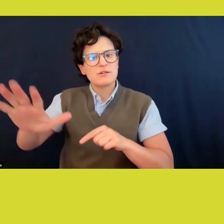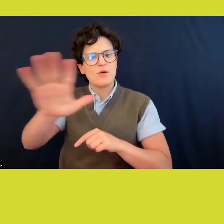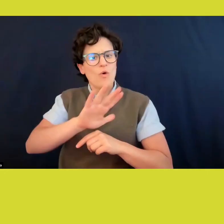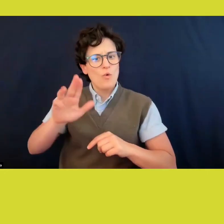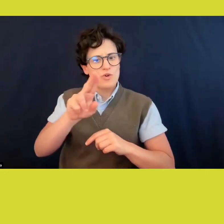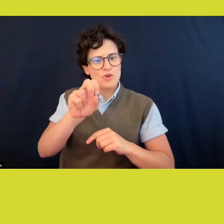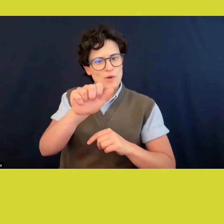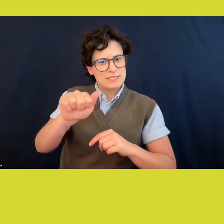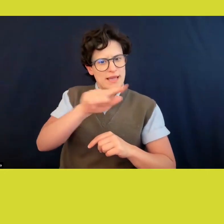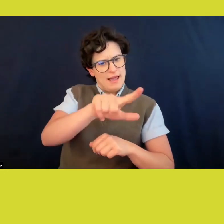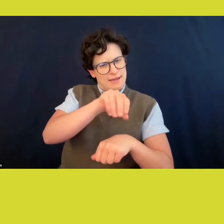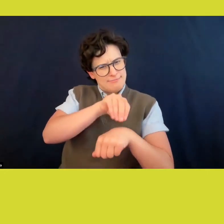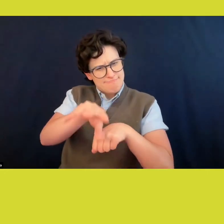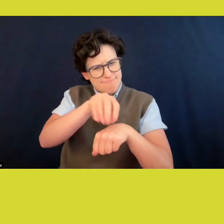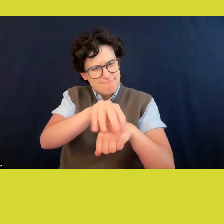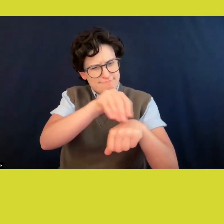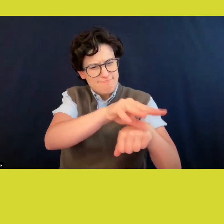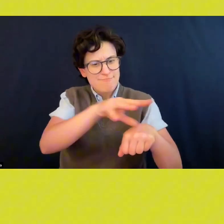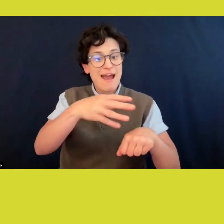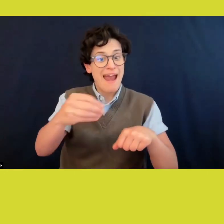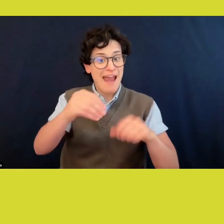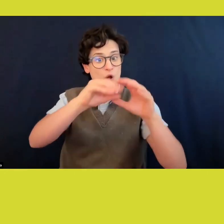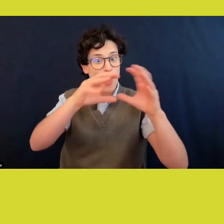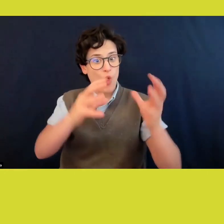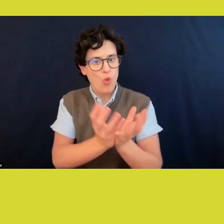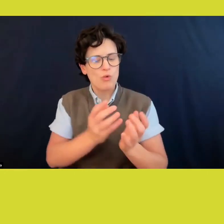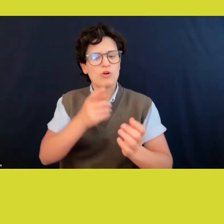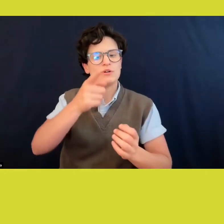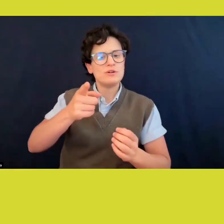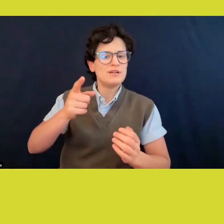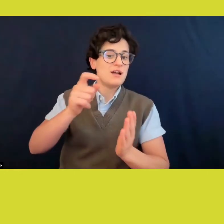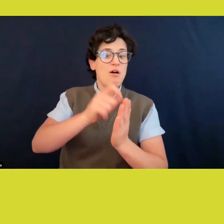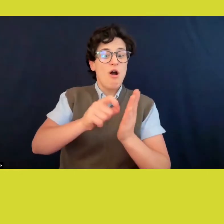one of Time's 100 Most Influential People in 2024.